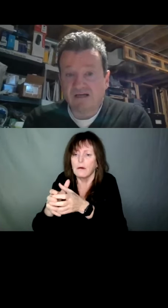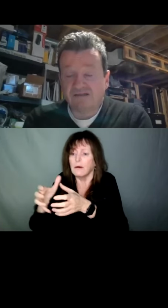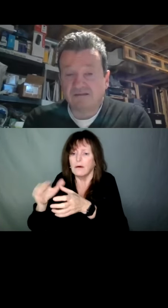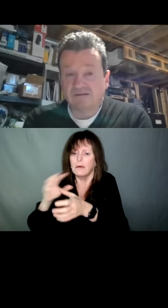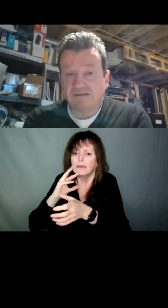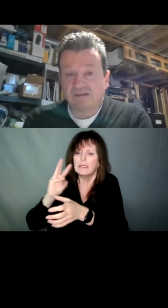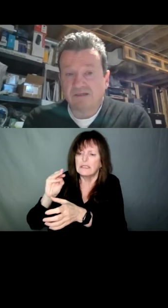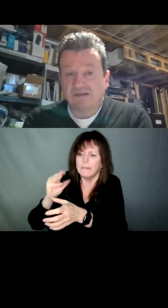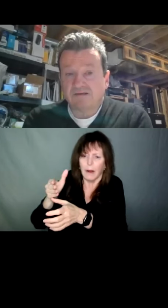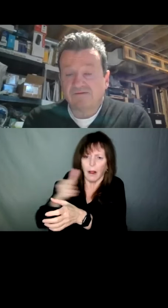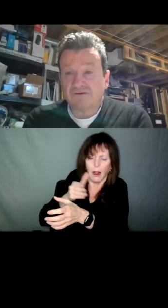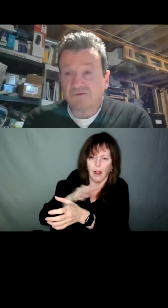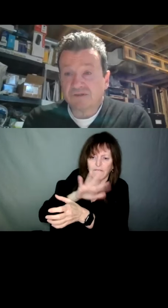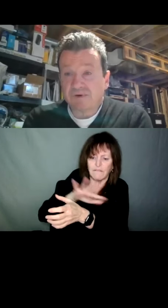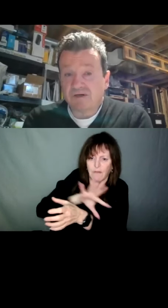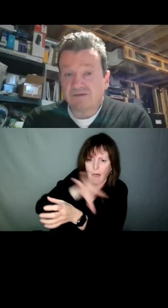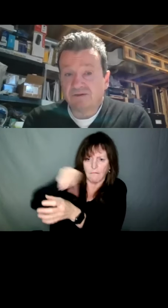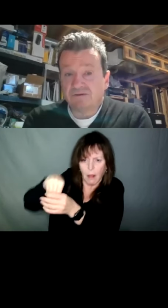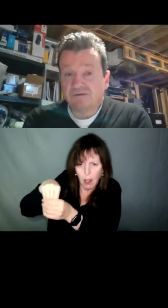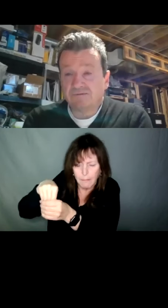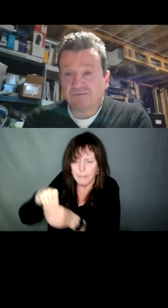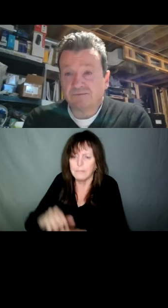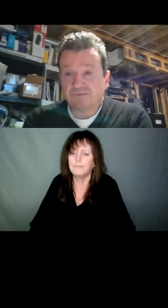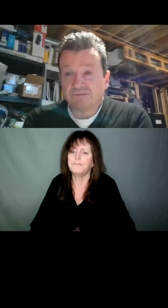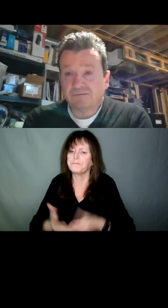. I'm sure you've seen on the news, some areas are opening